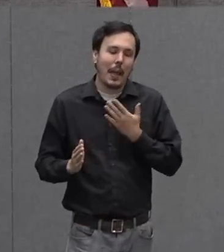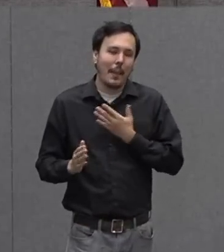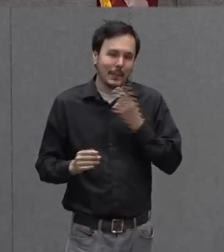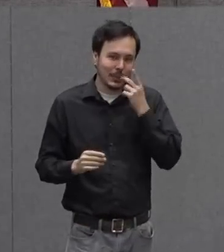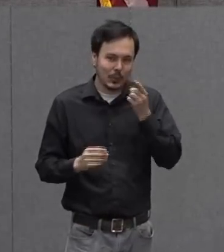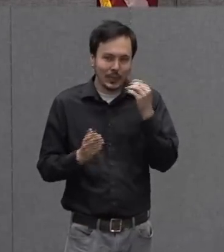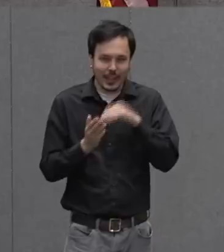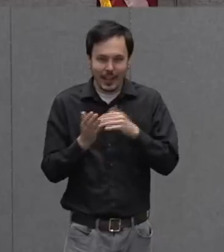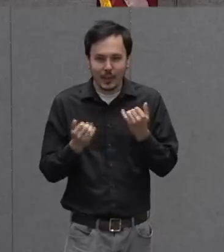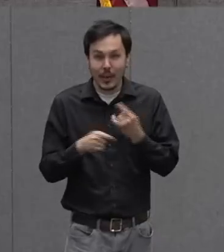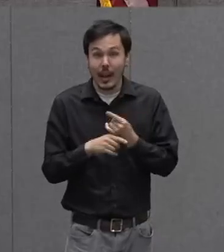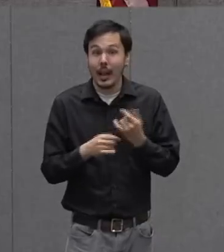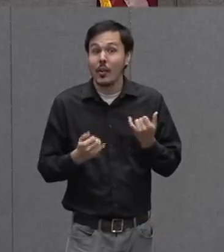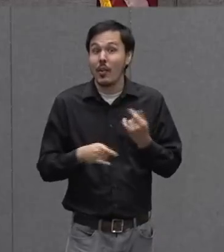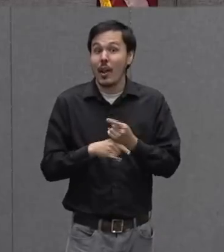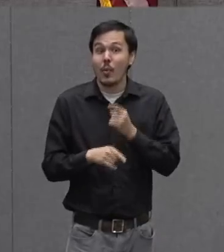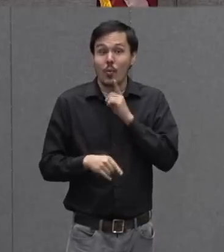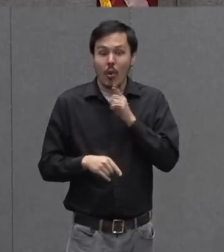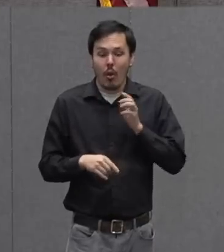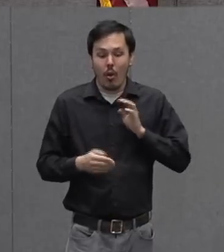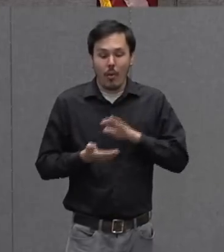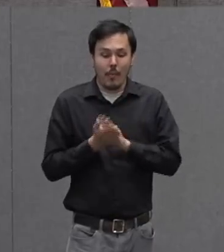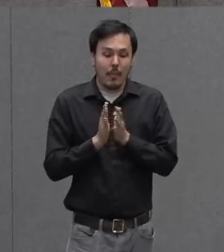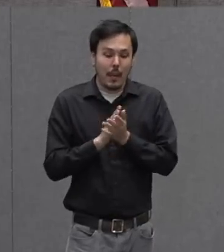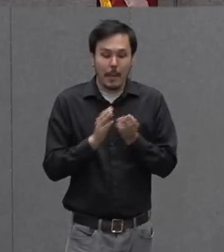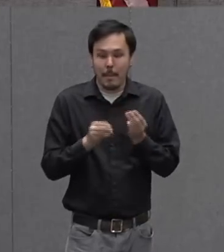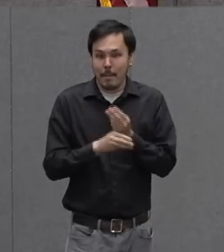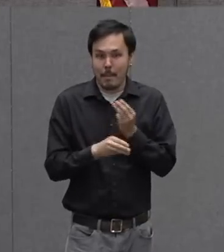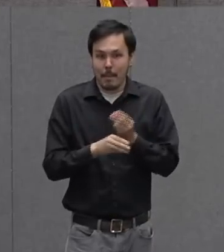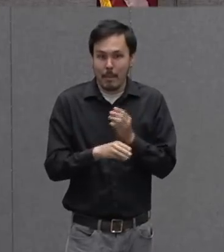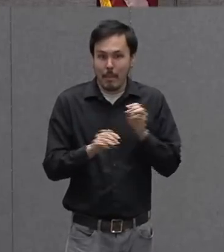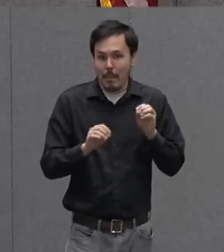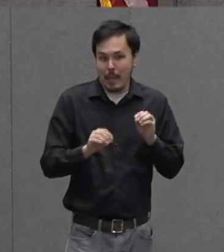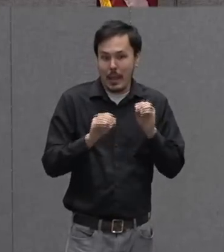And today we are mathematicians and scientists.